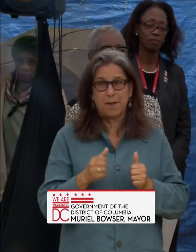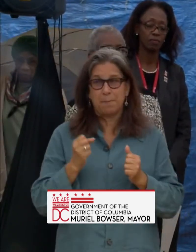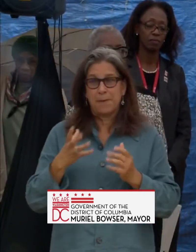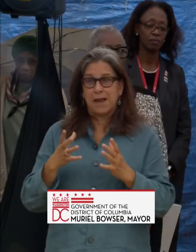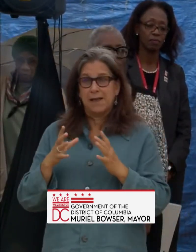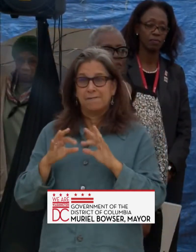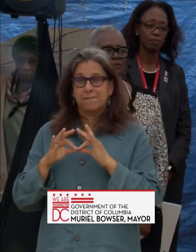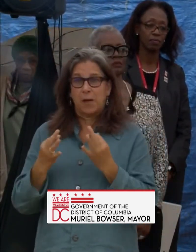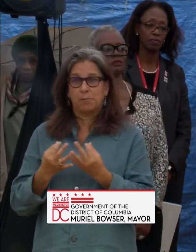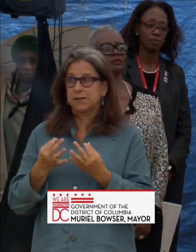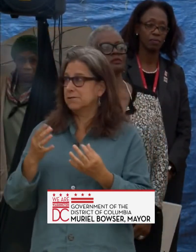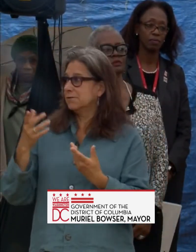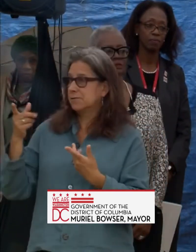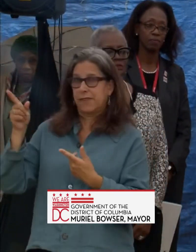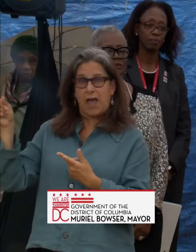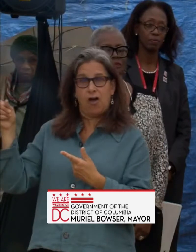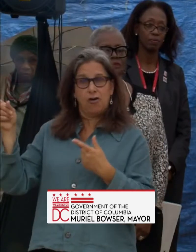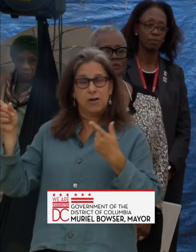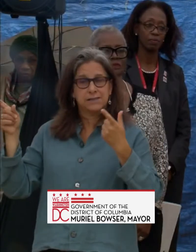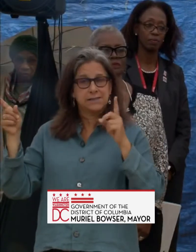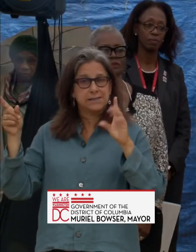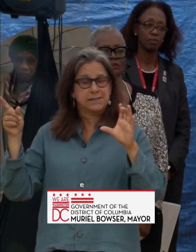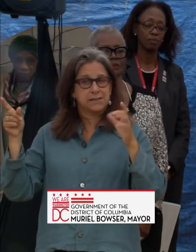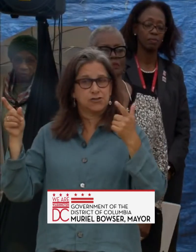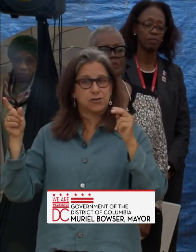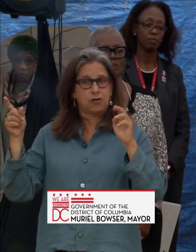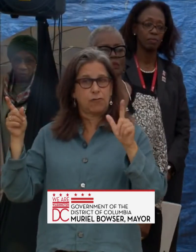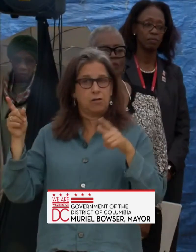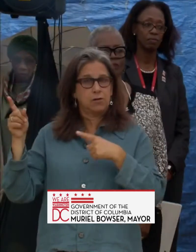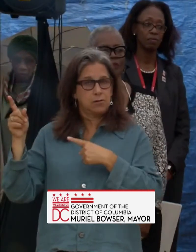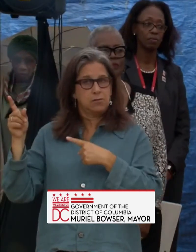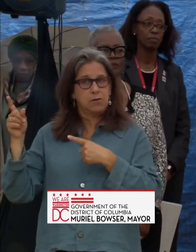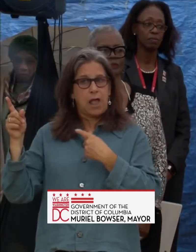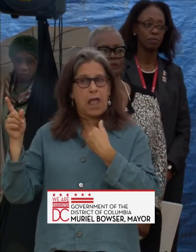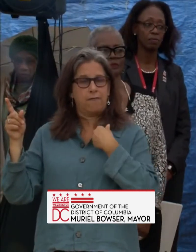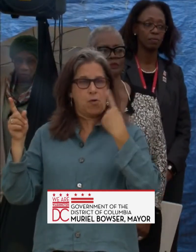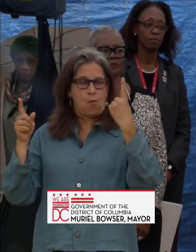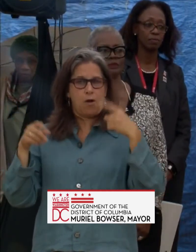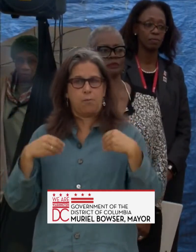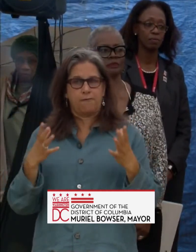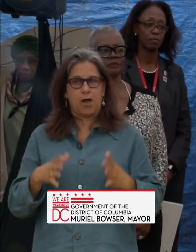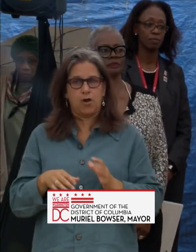WHO HAS HAD THE CAPACITY TO WORK WITH SUCH A LARGE NUMBER OF FAMILIES.